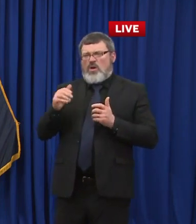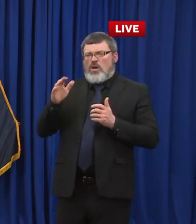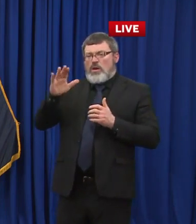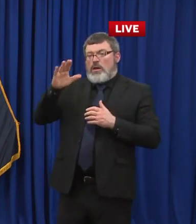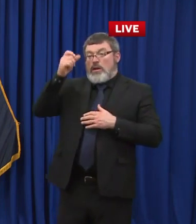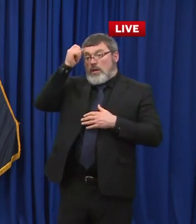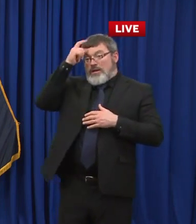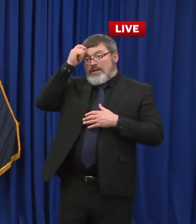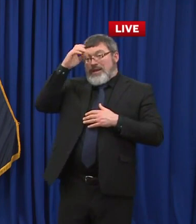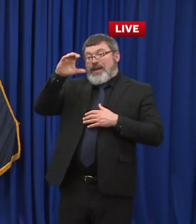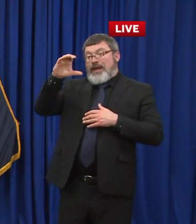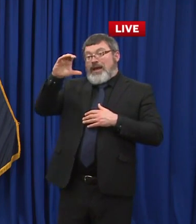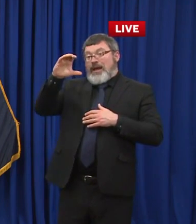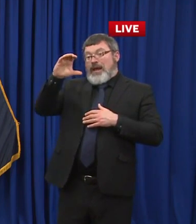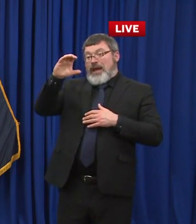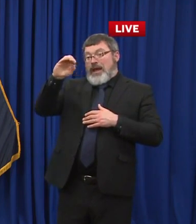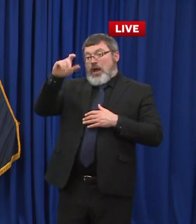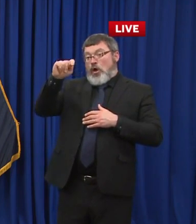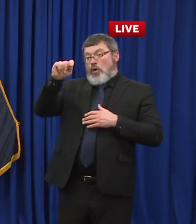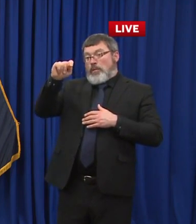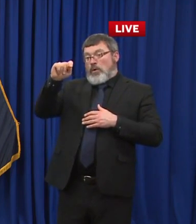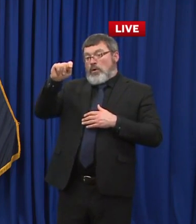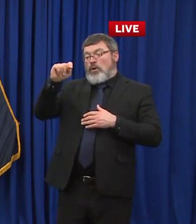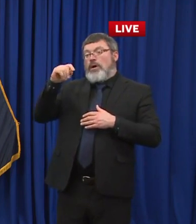HOW IS THAT?